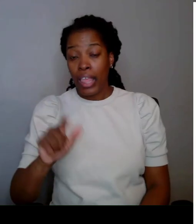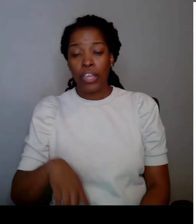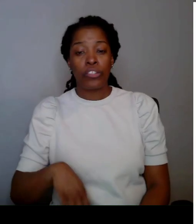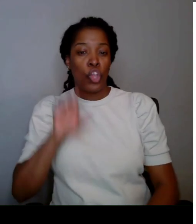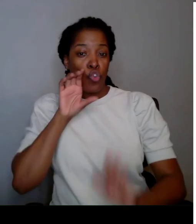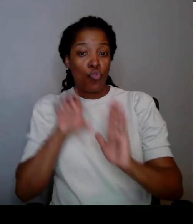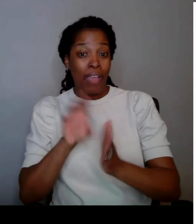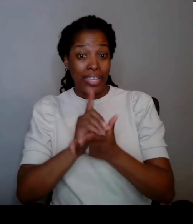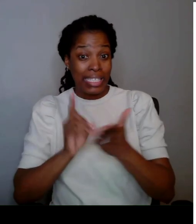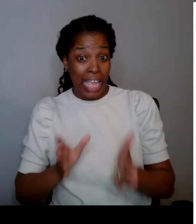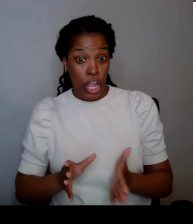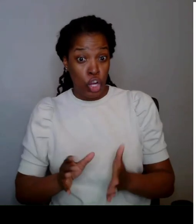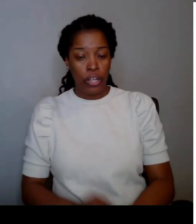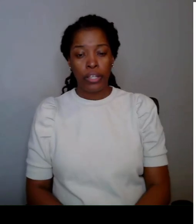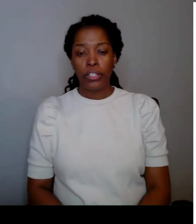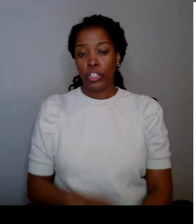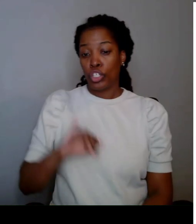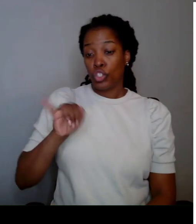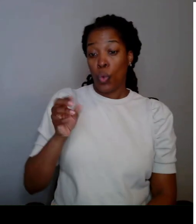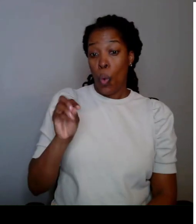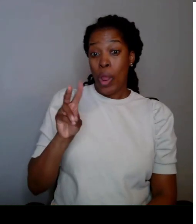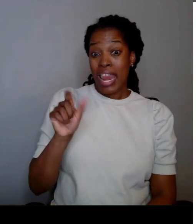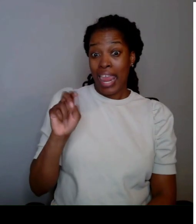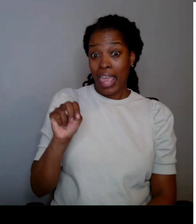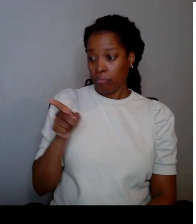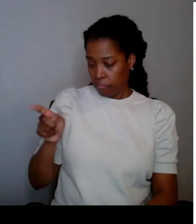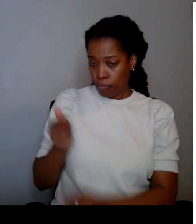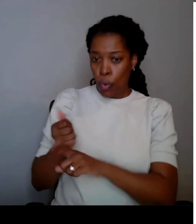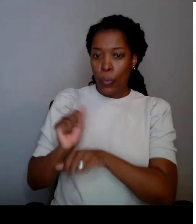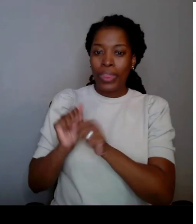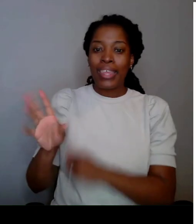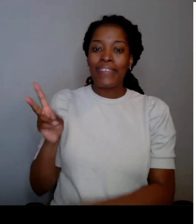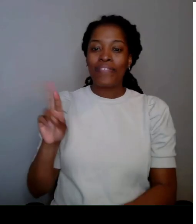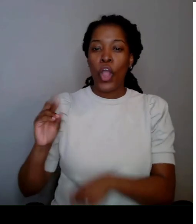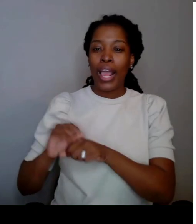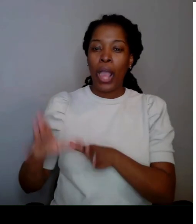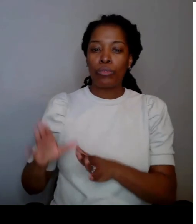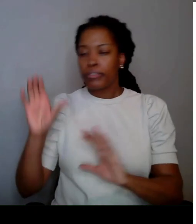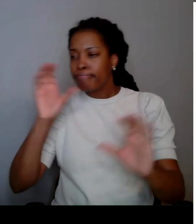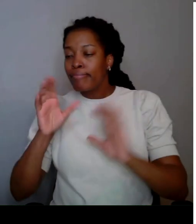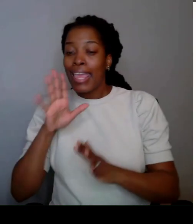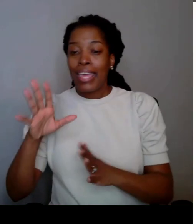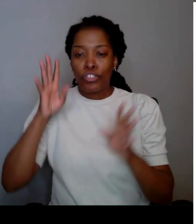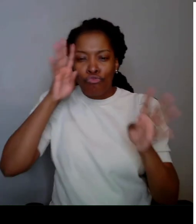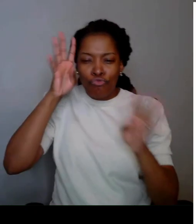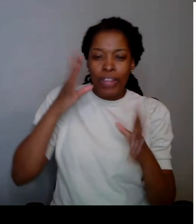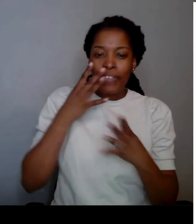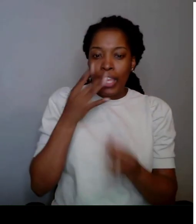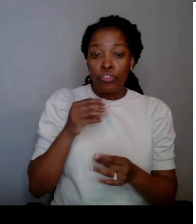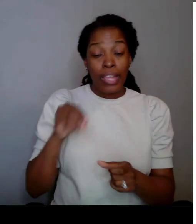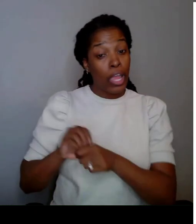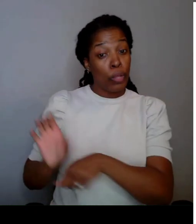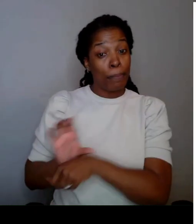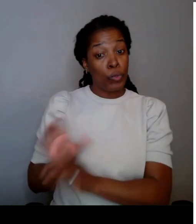explore his creative interests and computer skills. After identifying freelance design as a good fit,